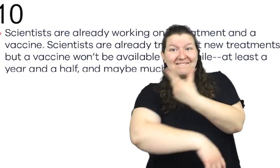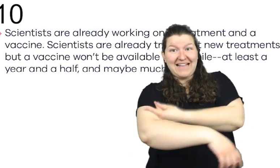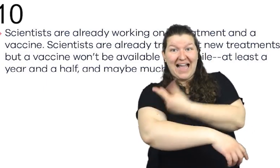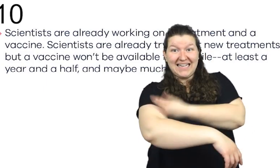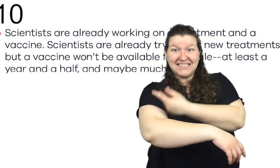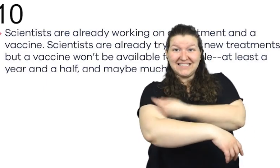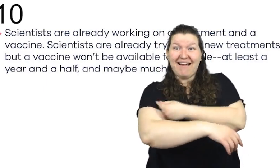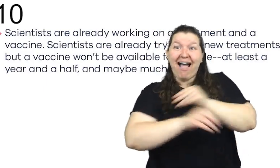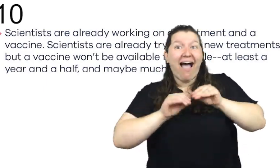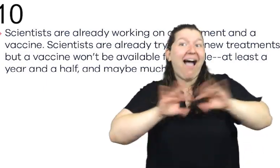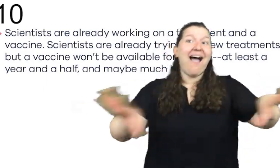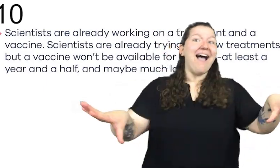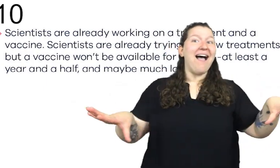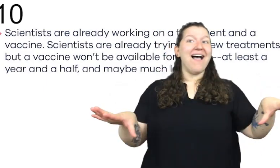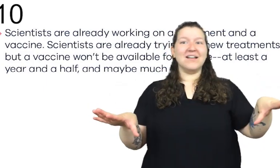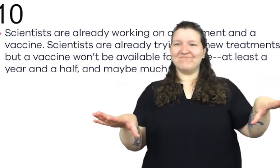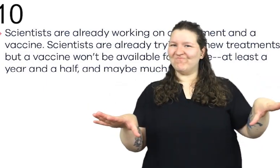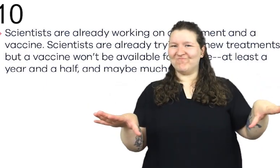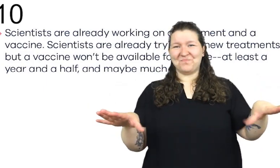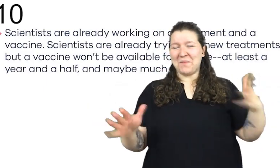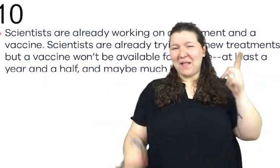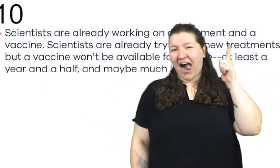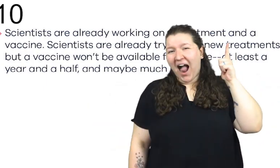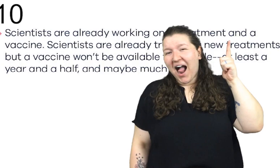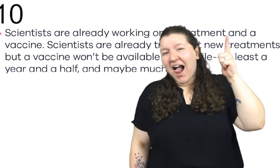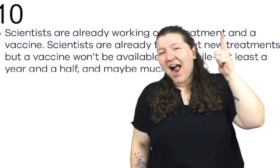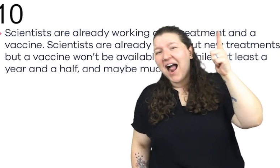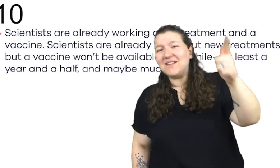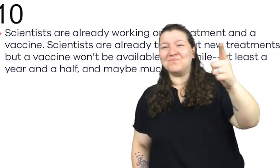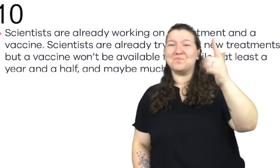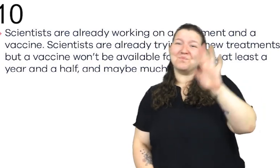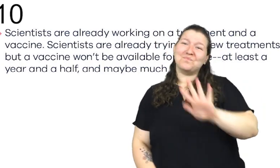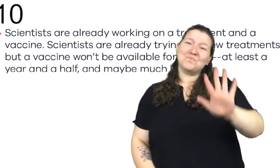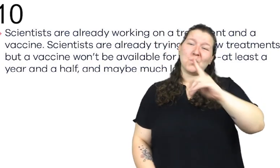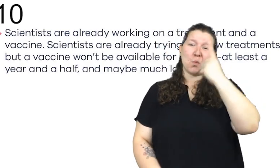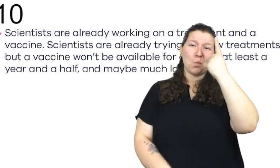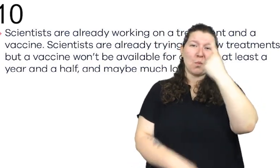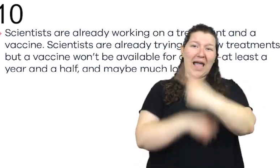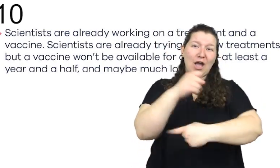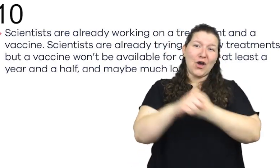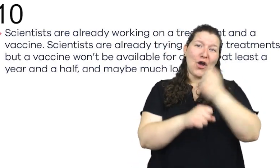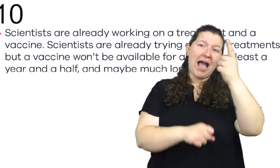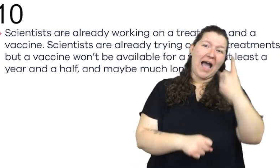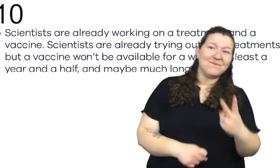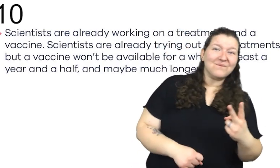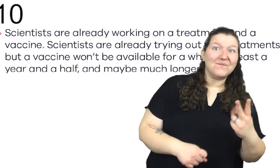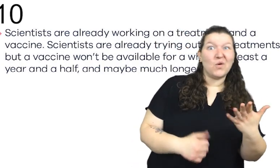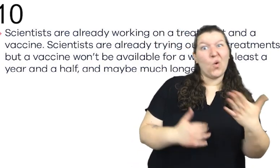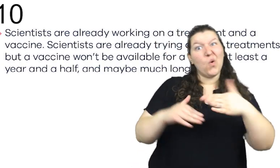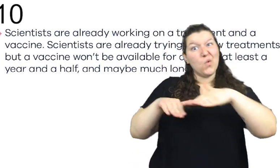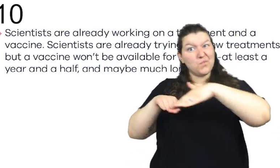but a vaccine won't be available, at least a year and a half,